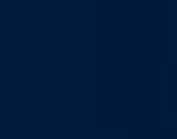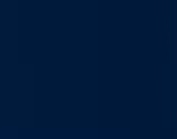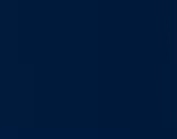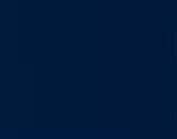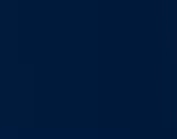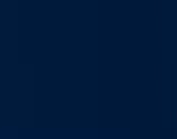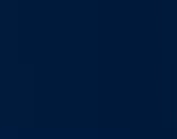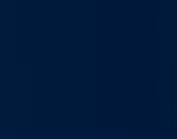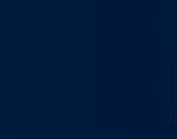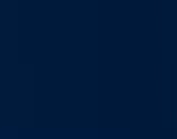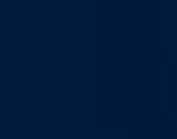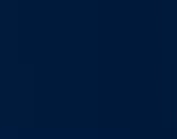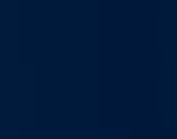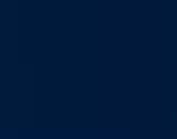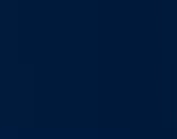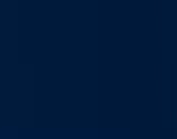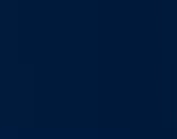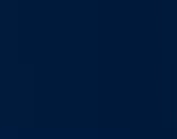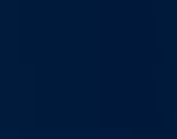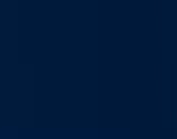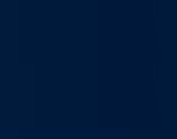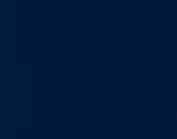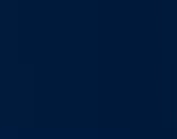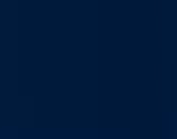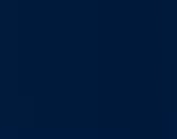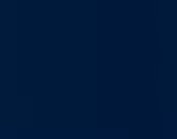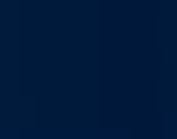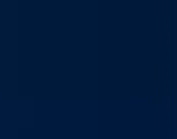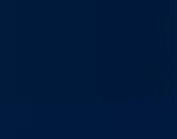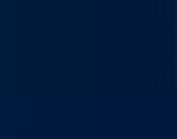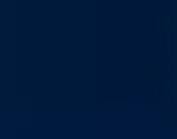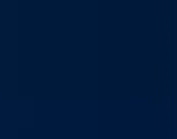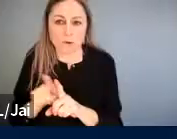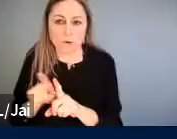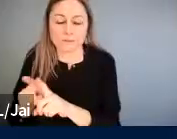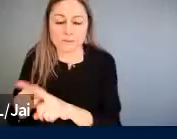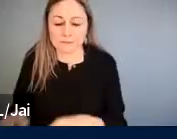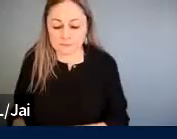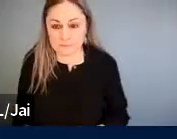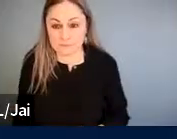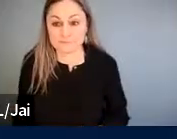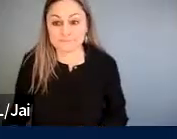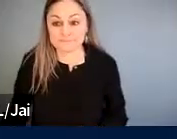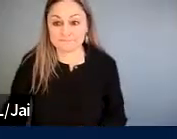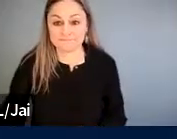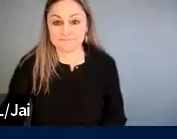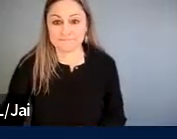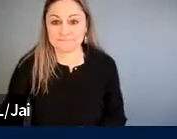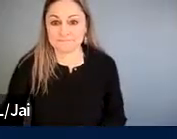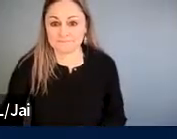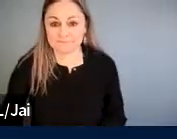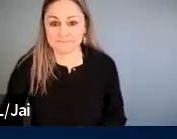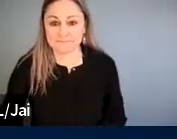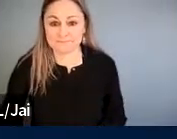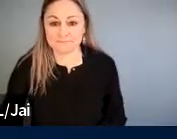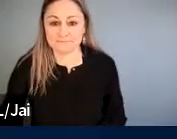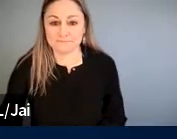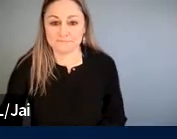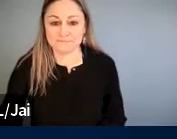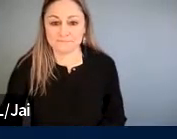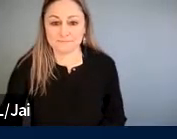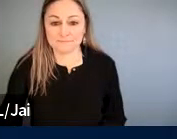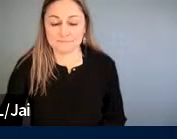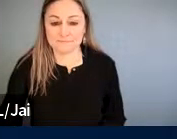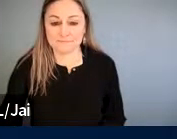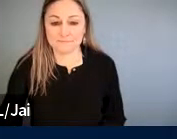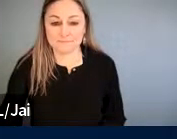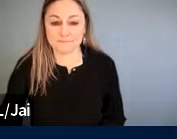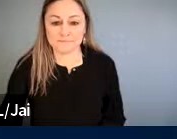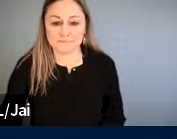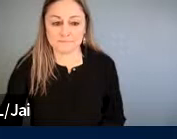to change and focus and evolve as well. And then we want to make sure that we are